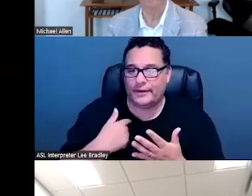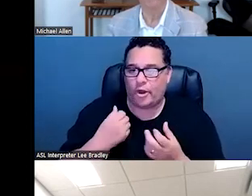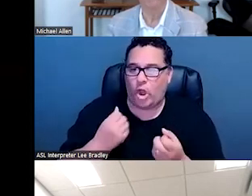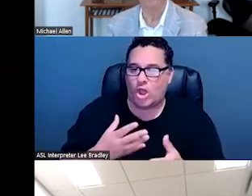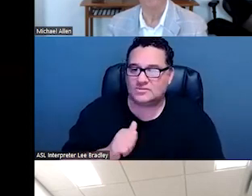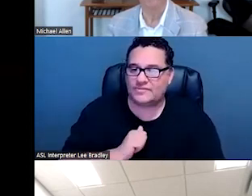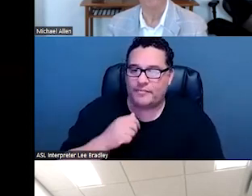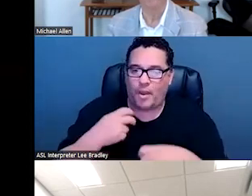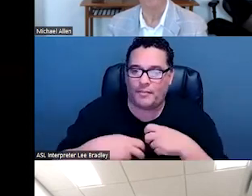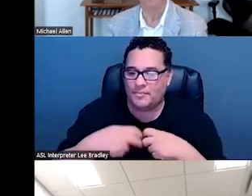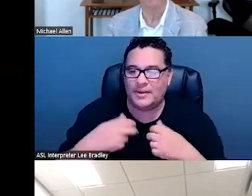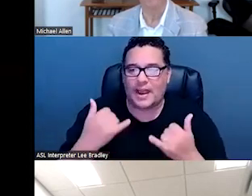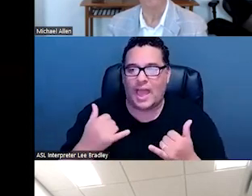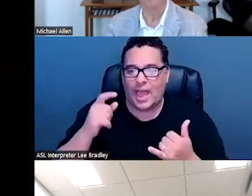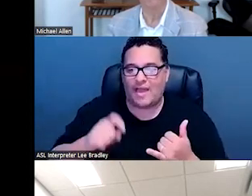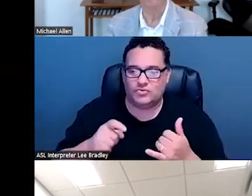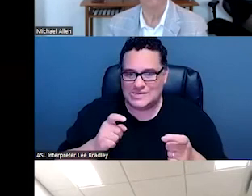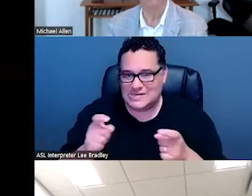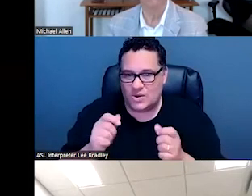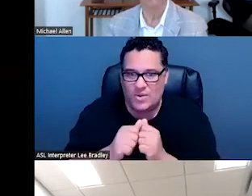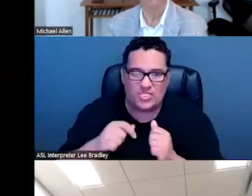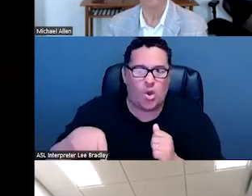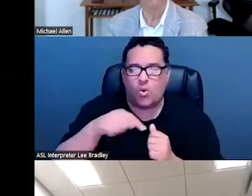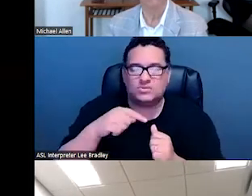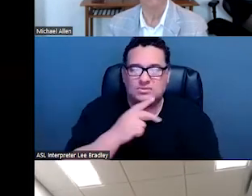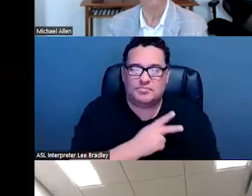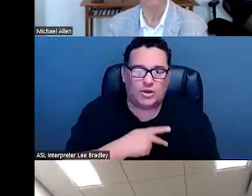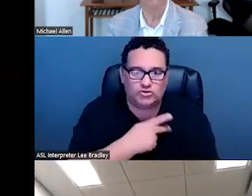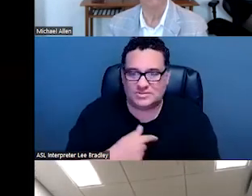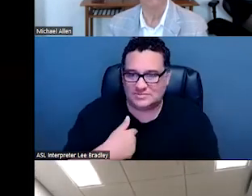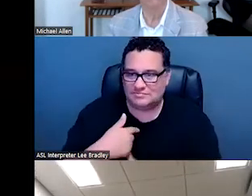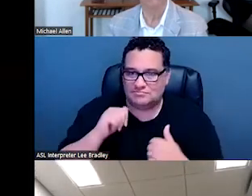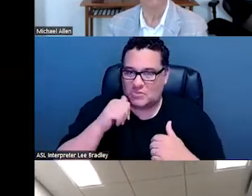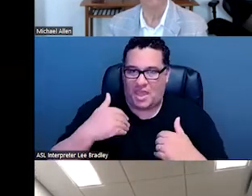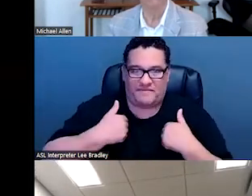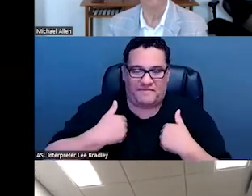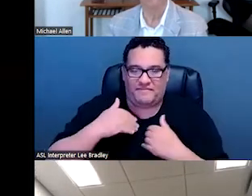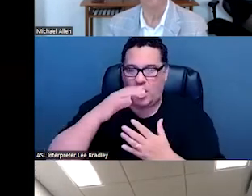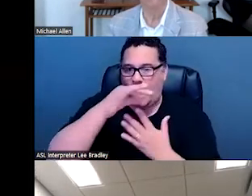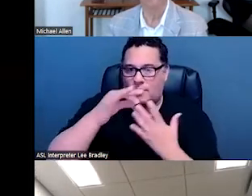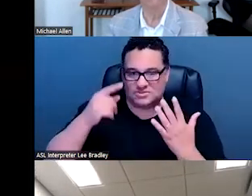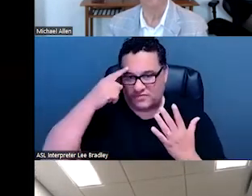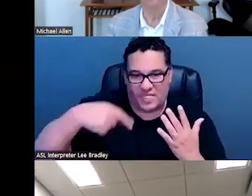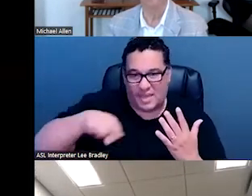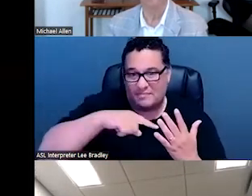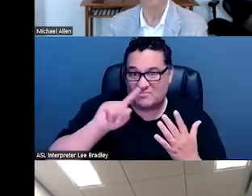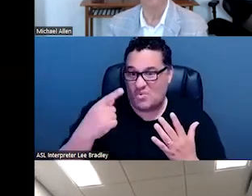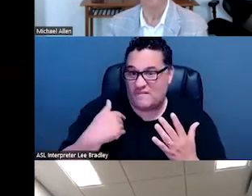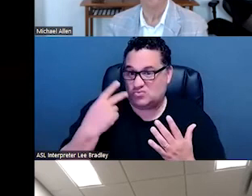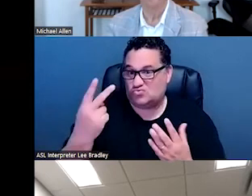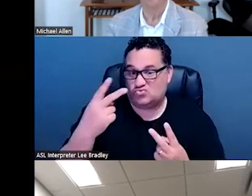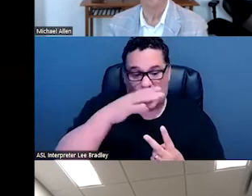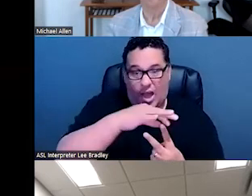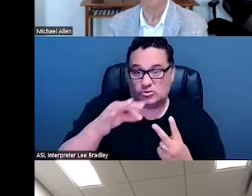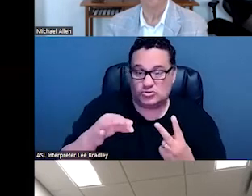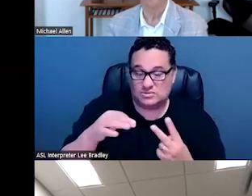WITH THOSE PATIENTS. AND I HAVE NO OPTIONS FOR THEM. I HAVE TWO OPTIONS. SEND THEM HOME WITH, NO,